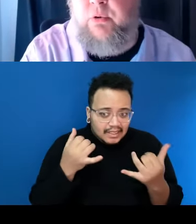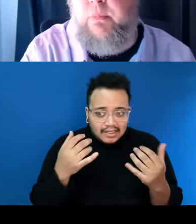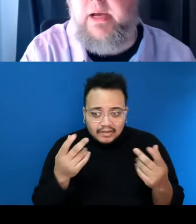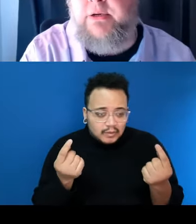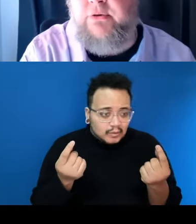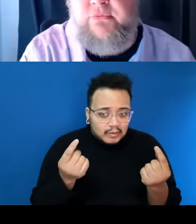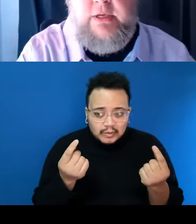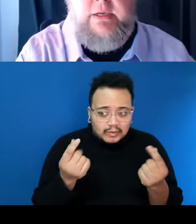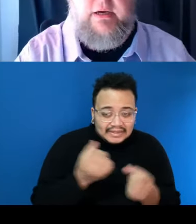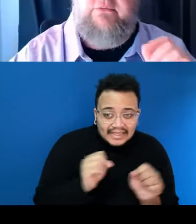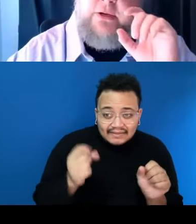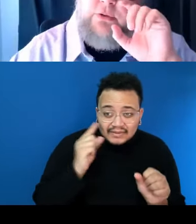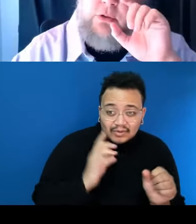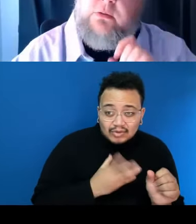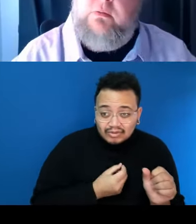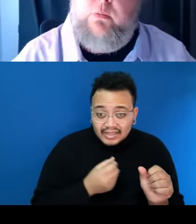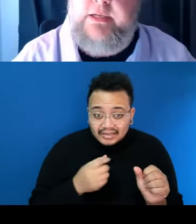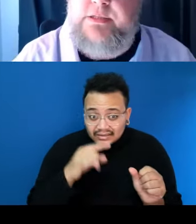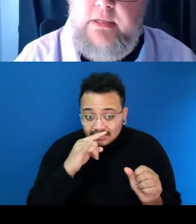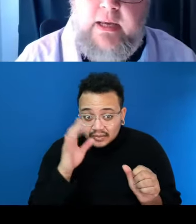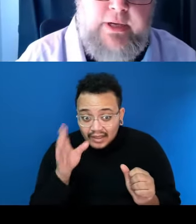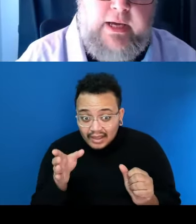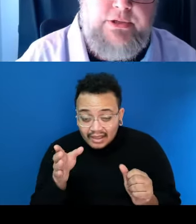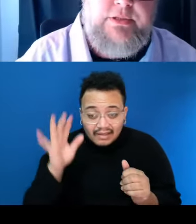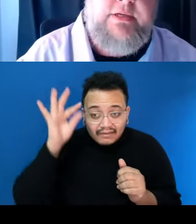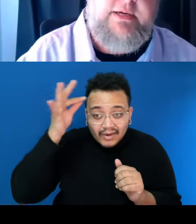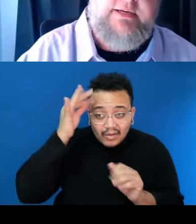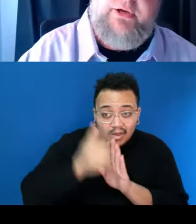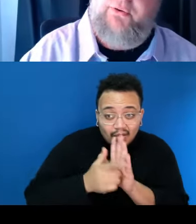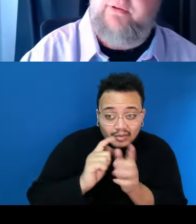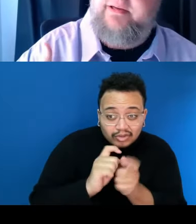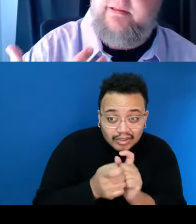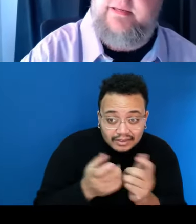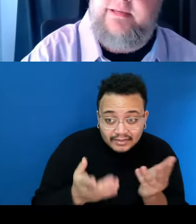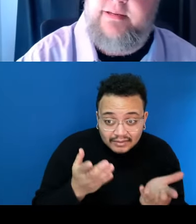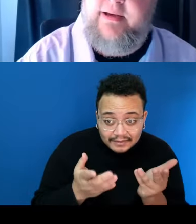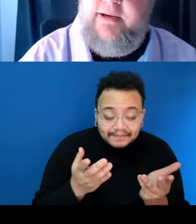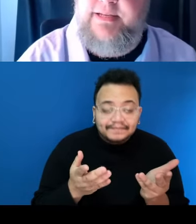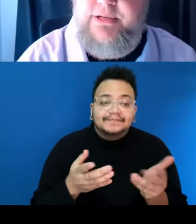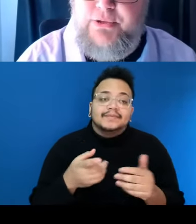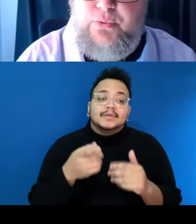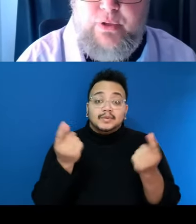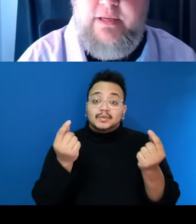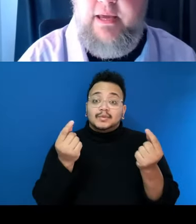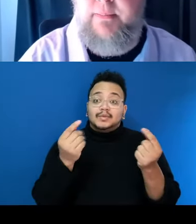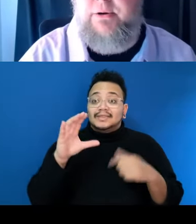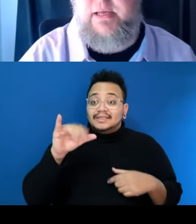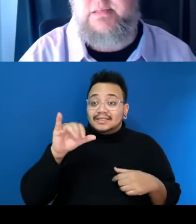and rollback of federal rights and protections. So, these teachers really came out